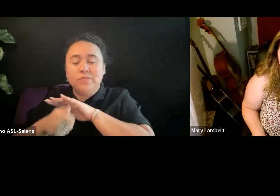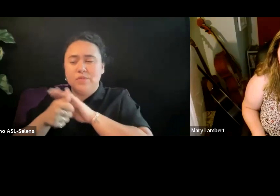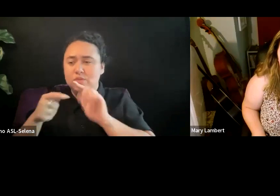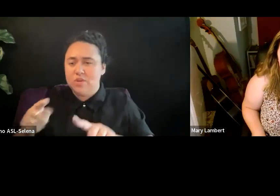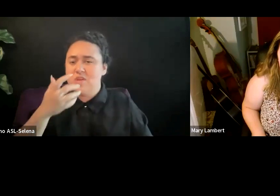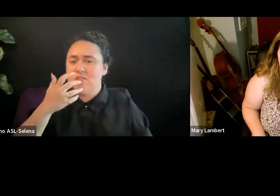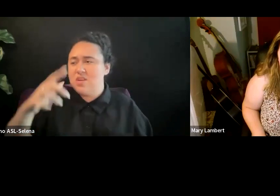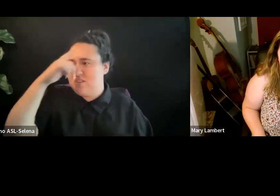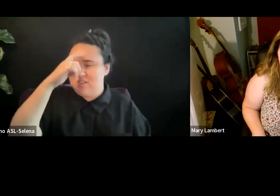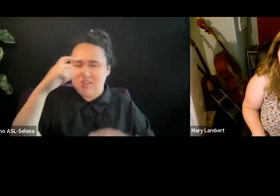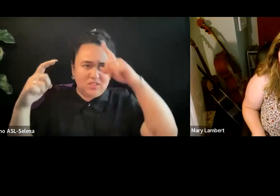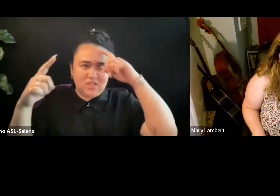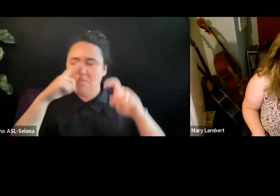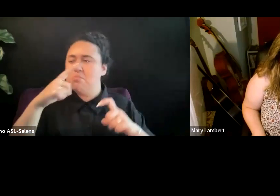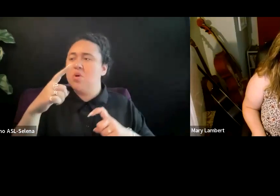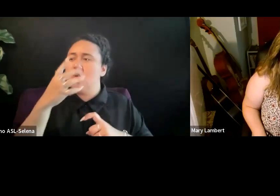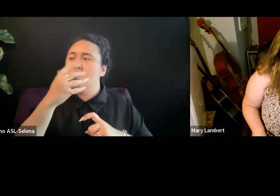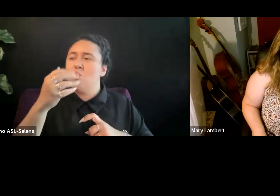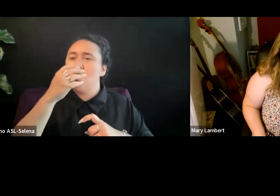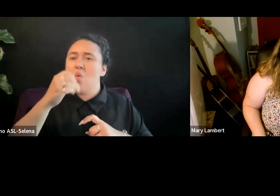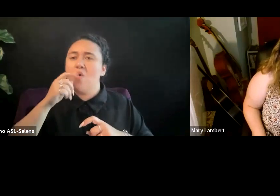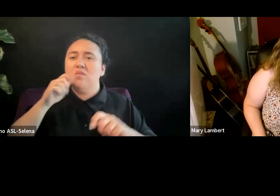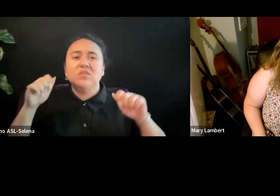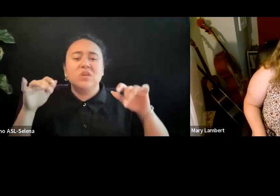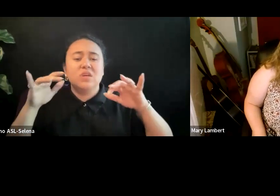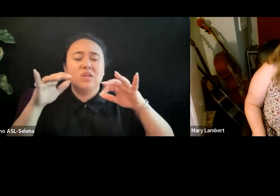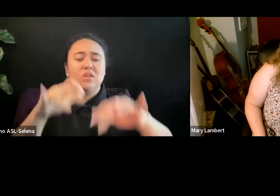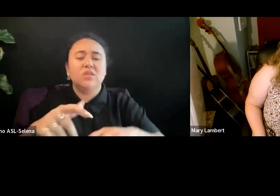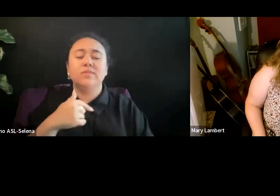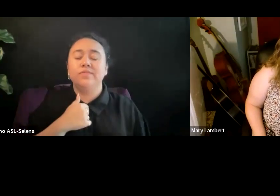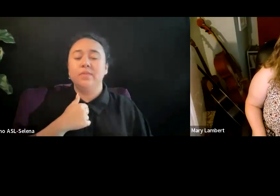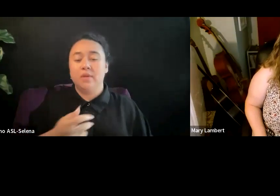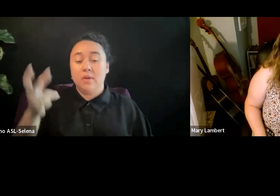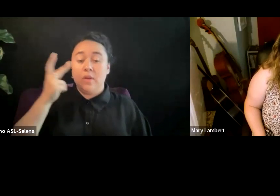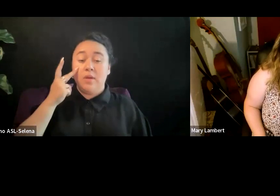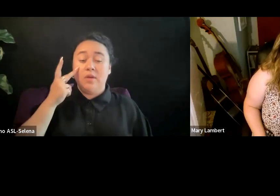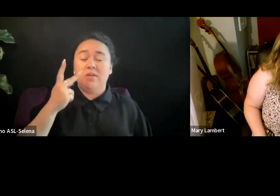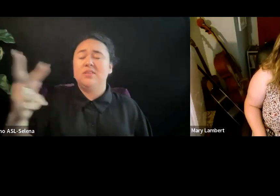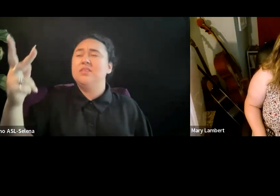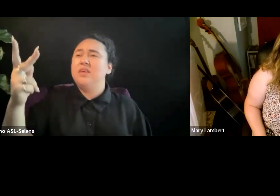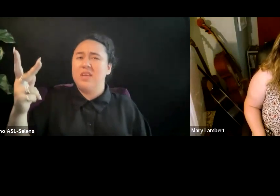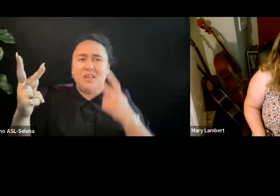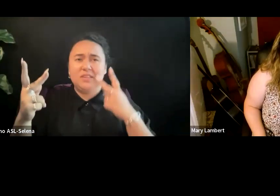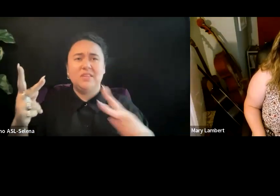The wolves come out. I sing to keep my spirit safe.